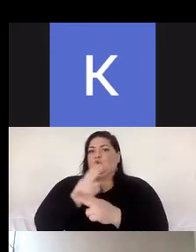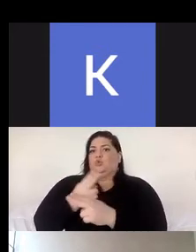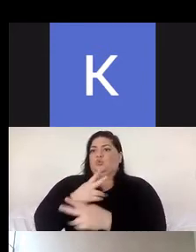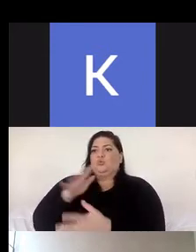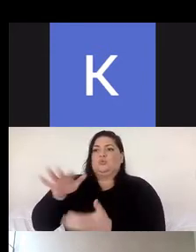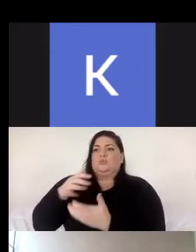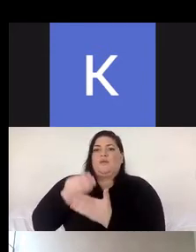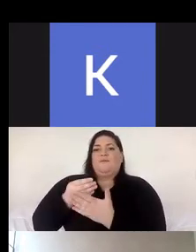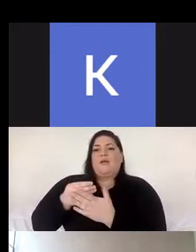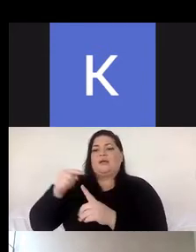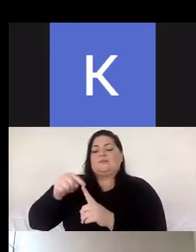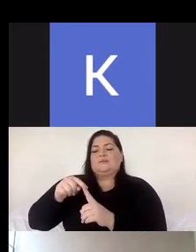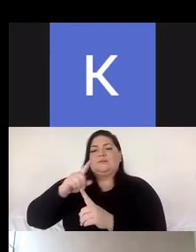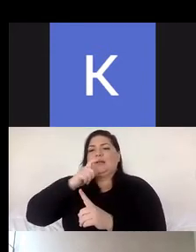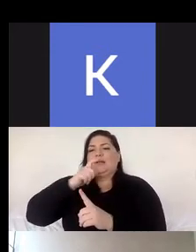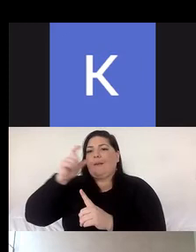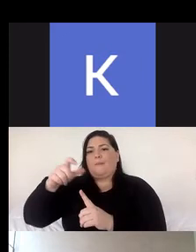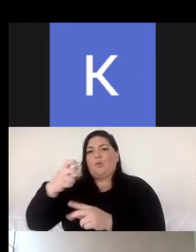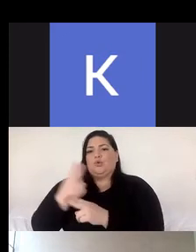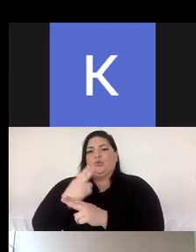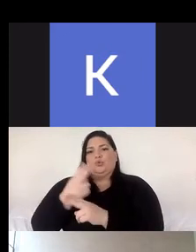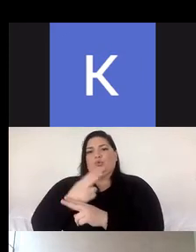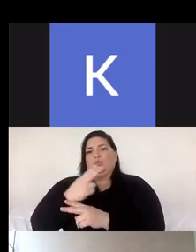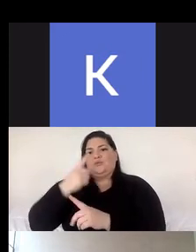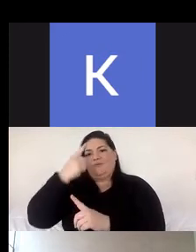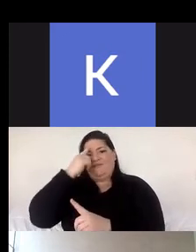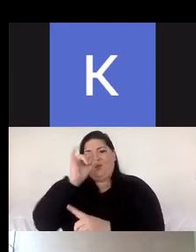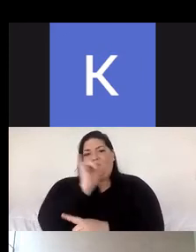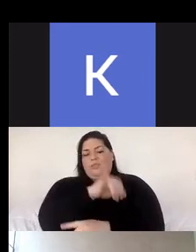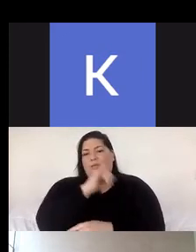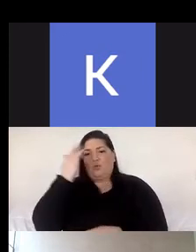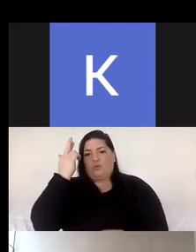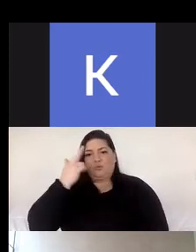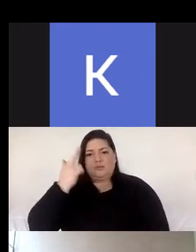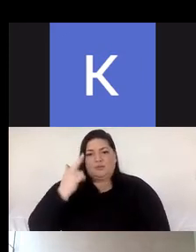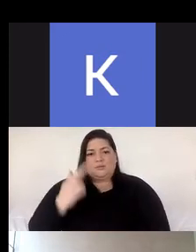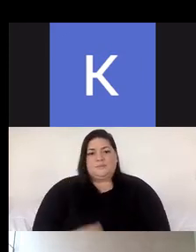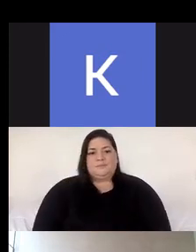that was not allowable under your grant. We got a question in the chat that